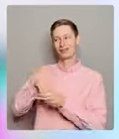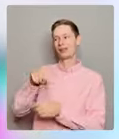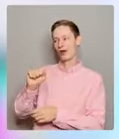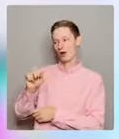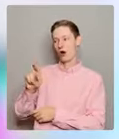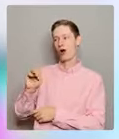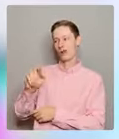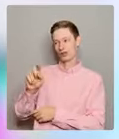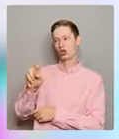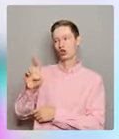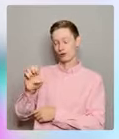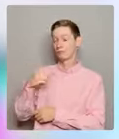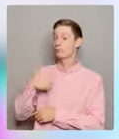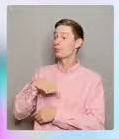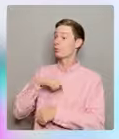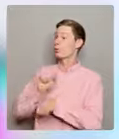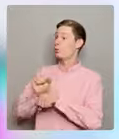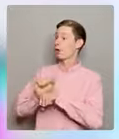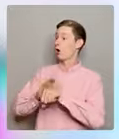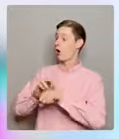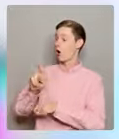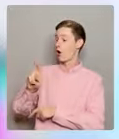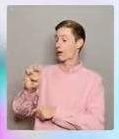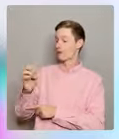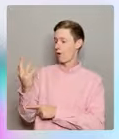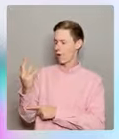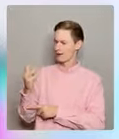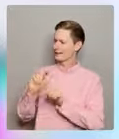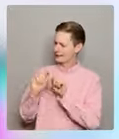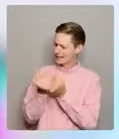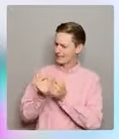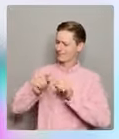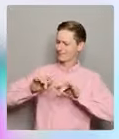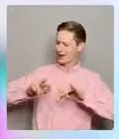When we were working on Resident Evil 4, we had a fairly diverse set of developers, right.